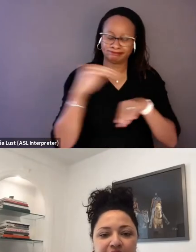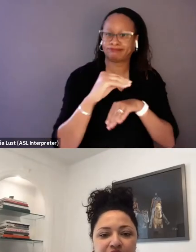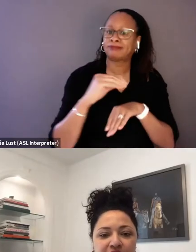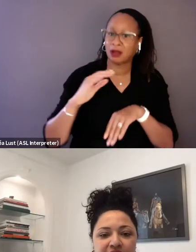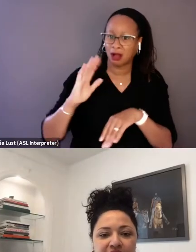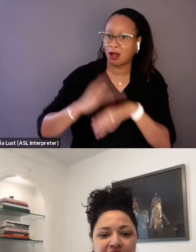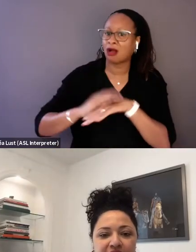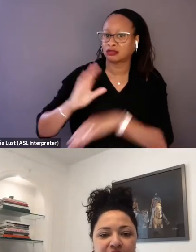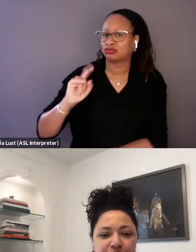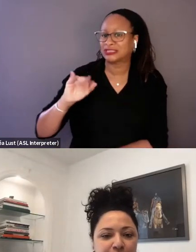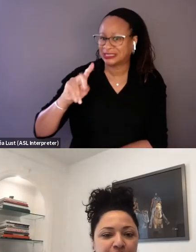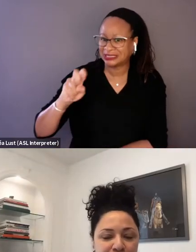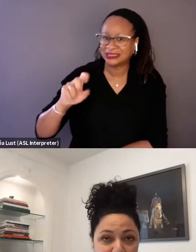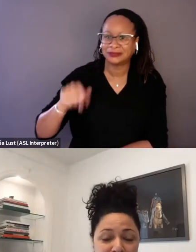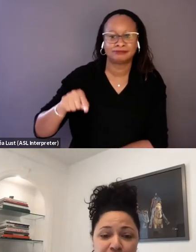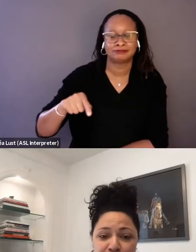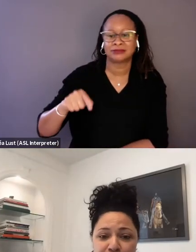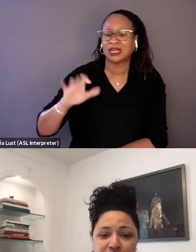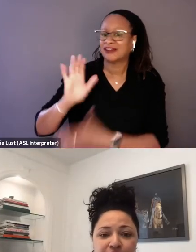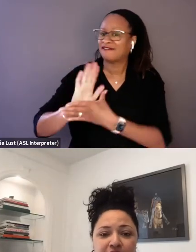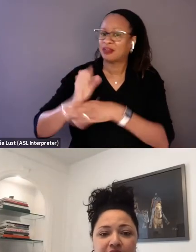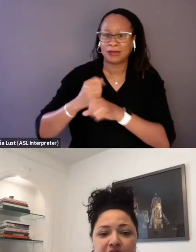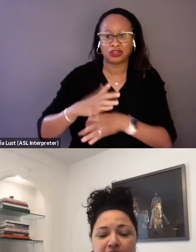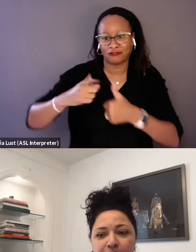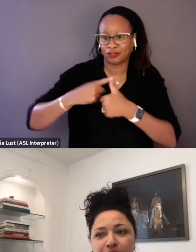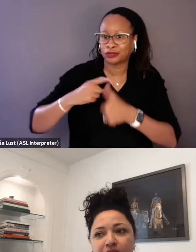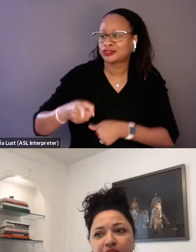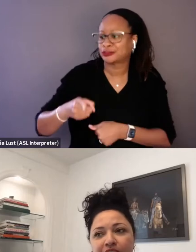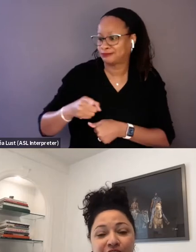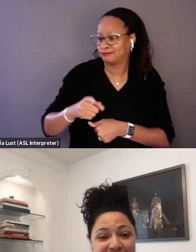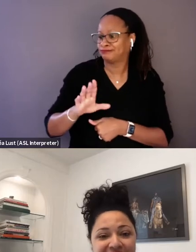because she is a filmmaker first creative